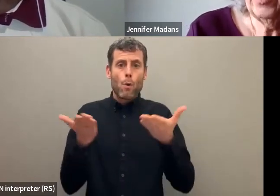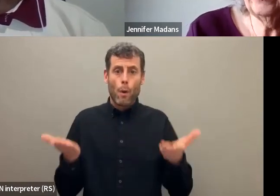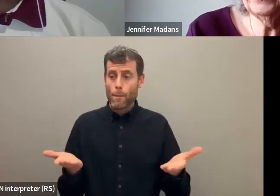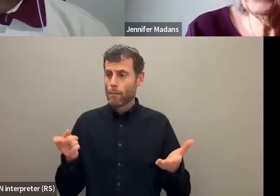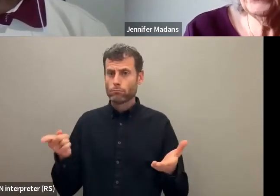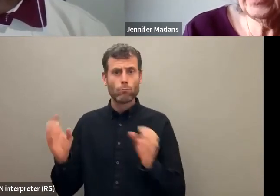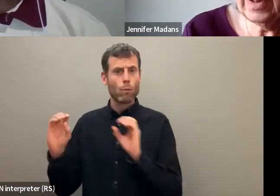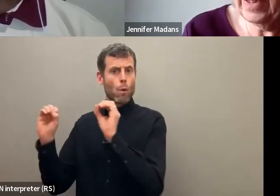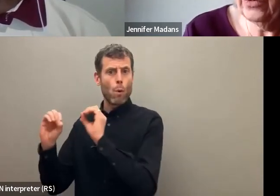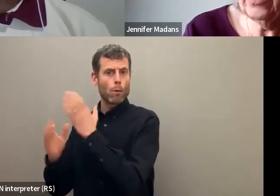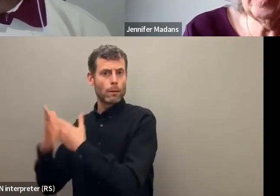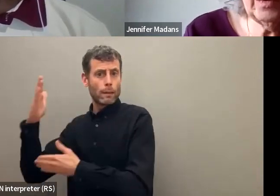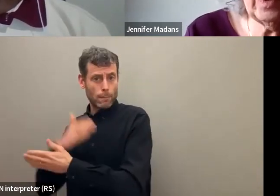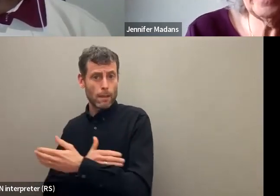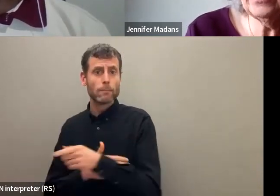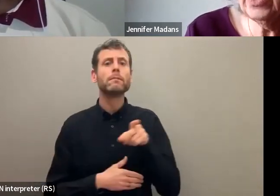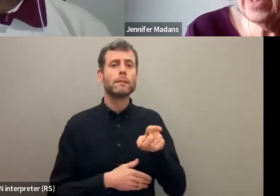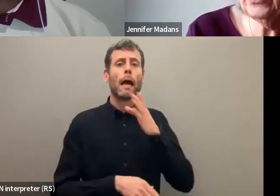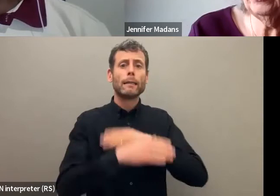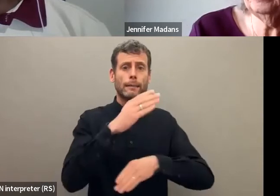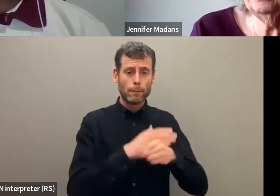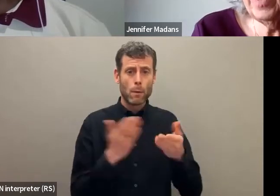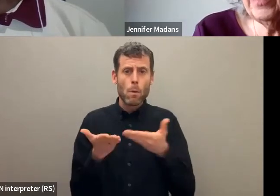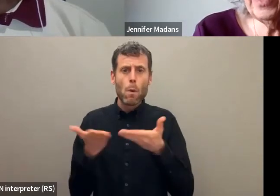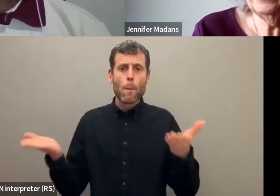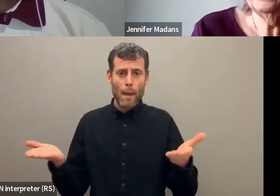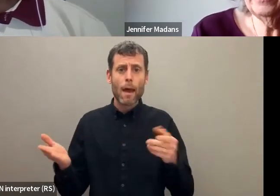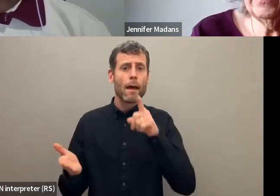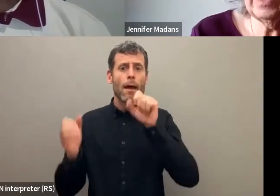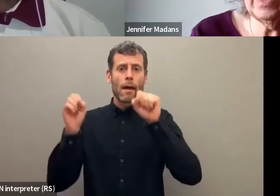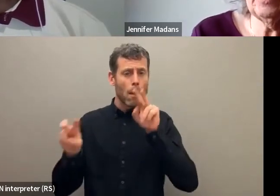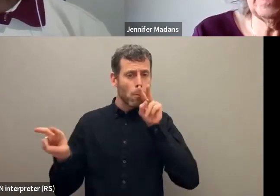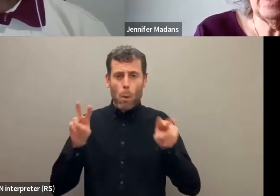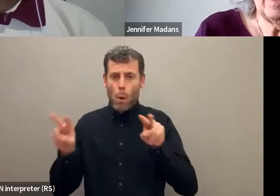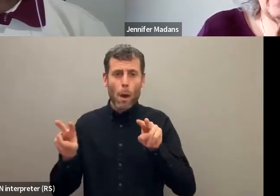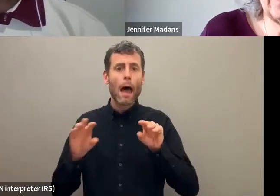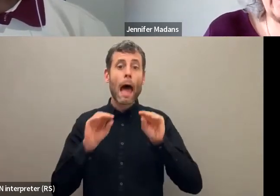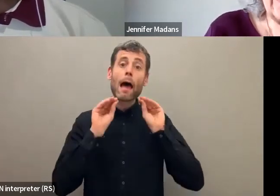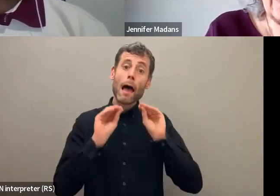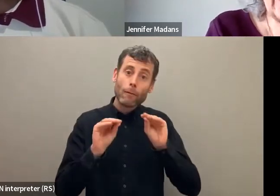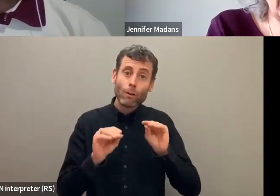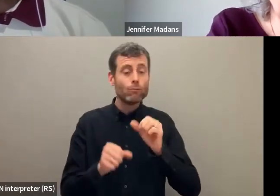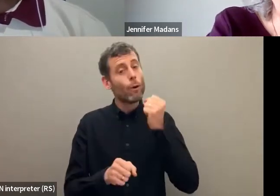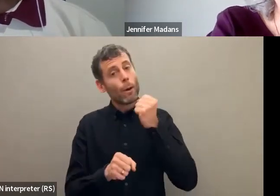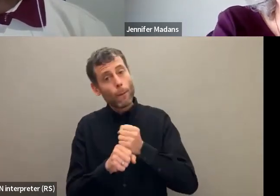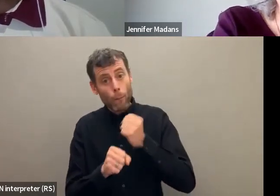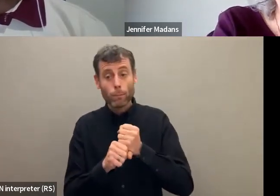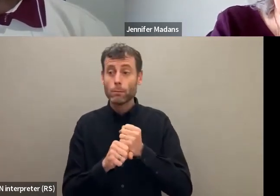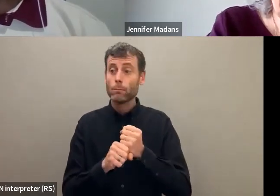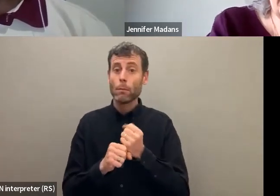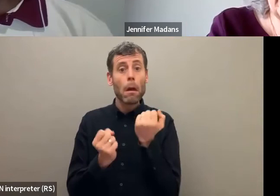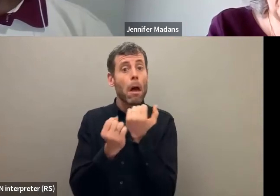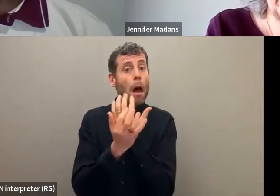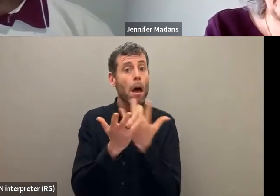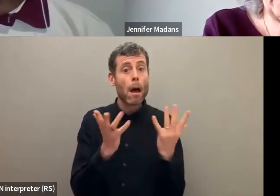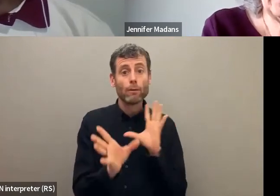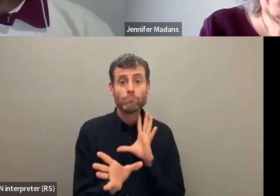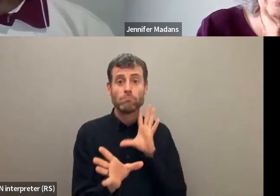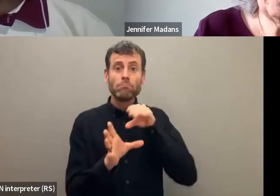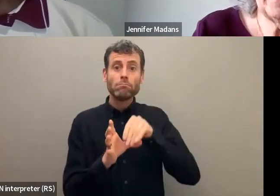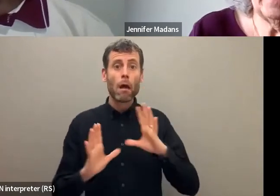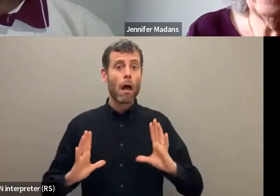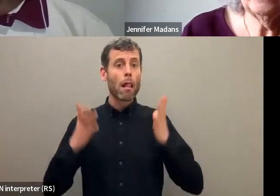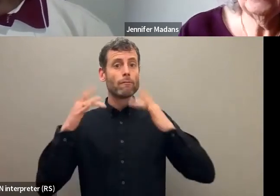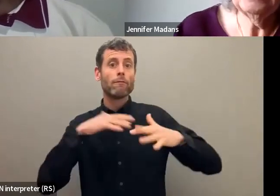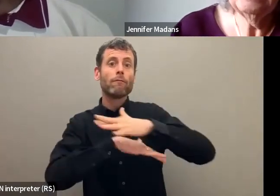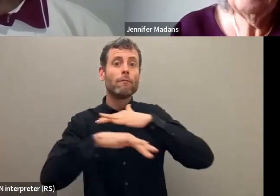Jennifer Madans: that are used in surveys, this allows for the identification of learners with disabilities, it allows for data to segregate desegregation and cross walking across data systems.